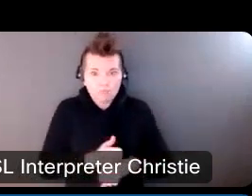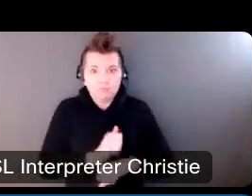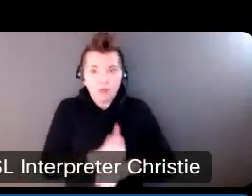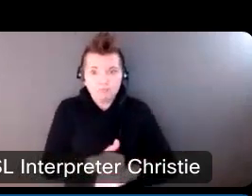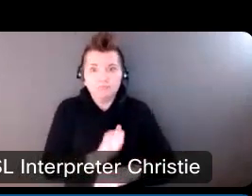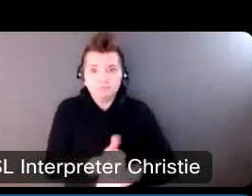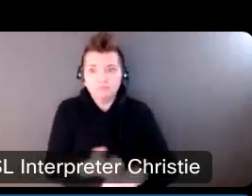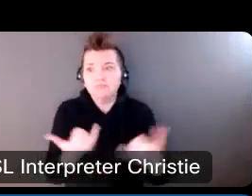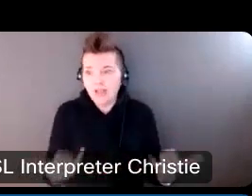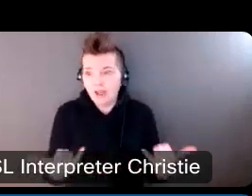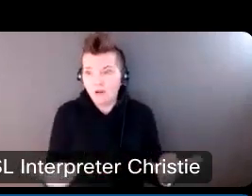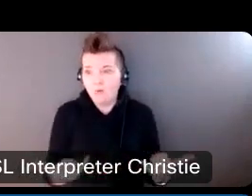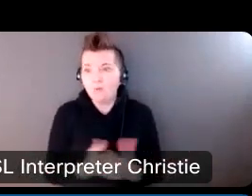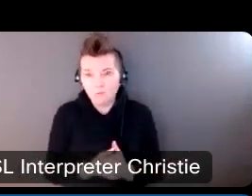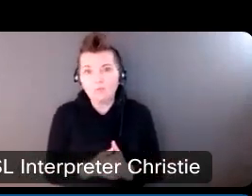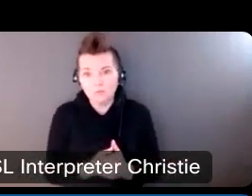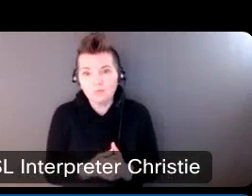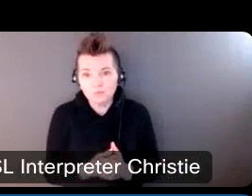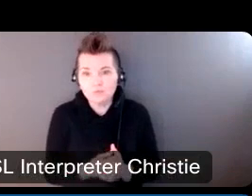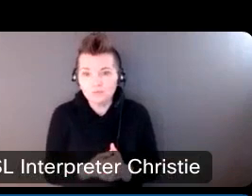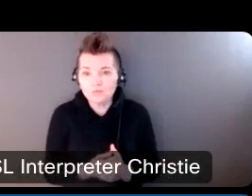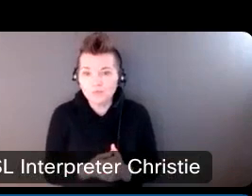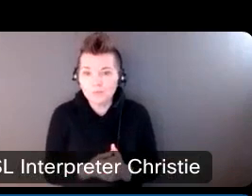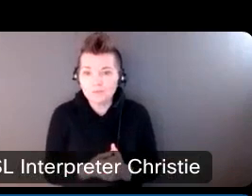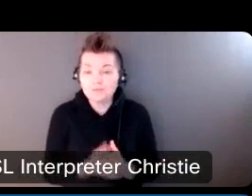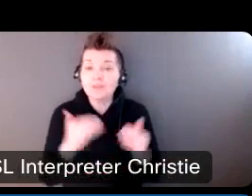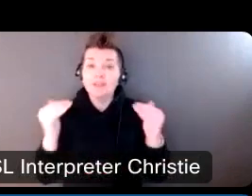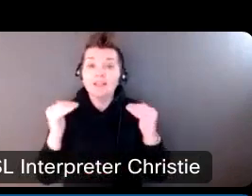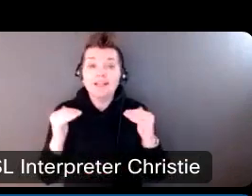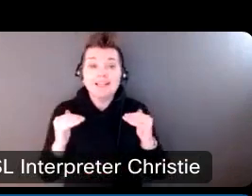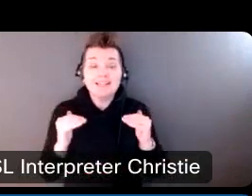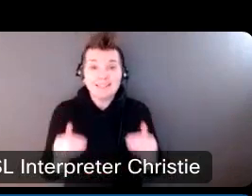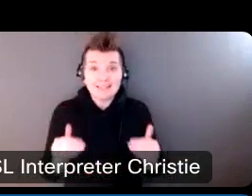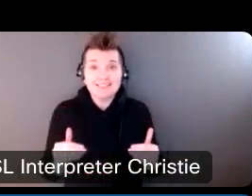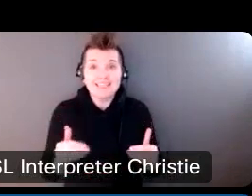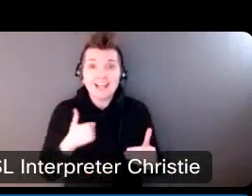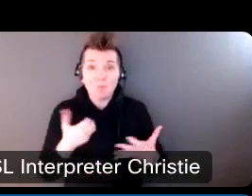I do want to talk next about the engagement process and the key findings from that.